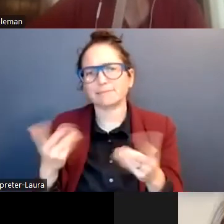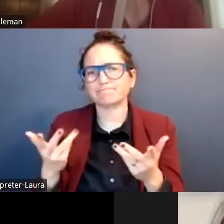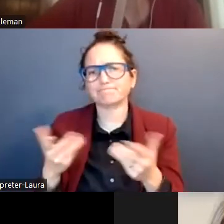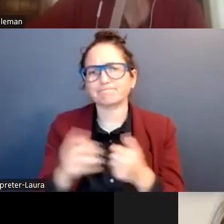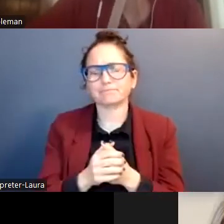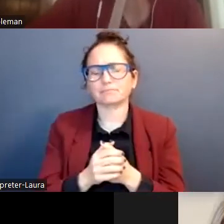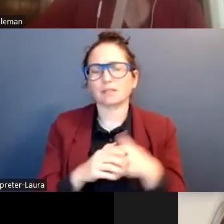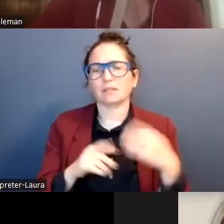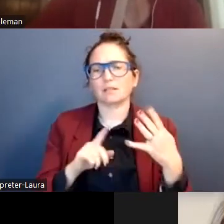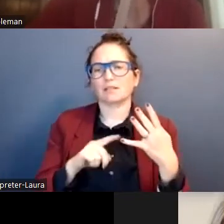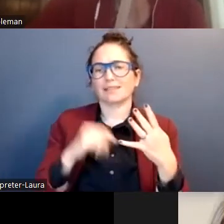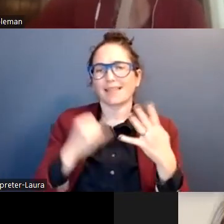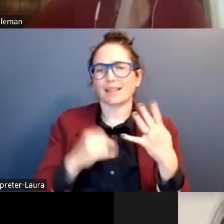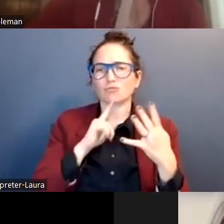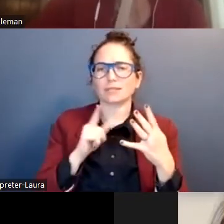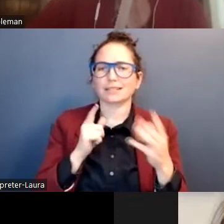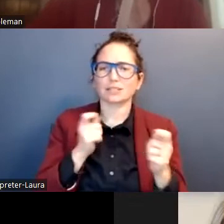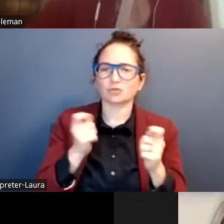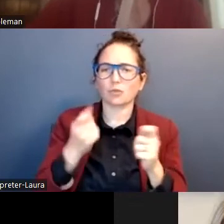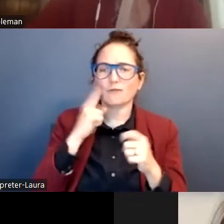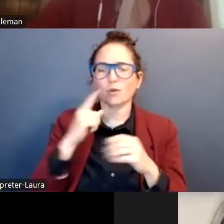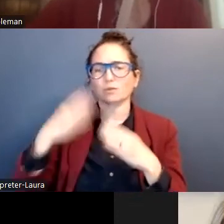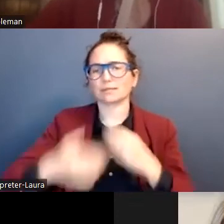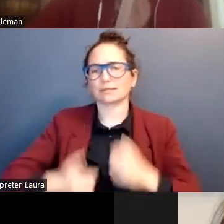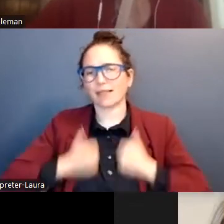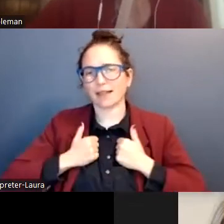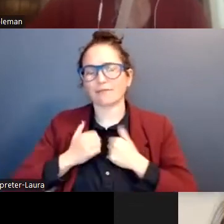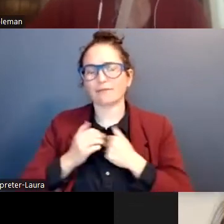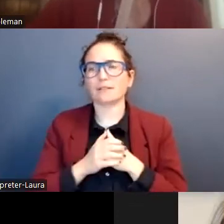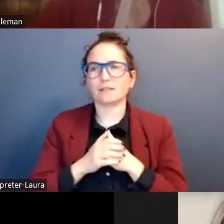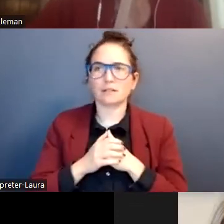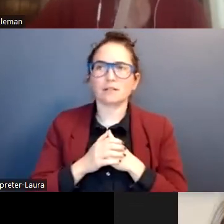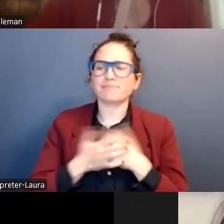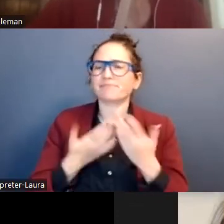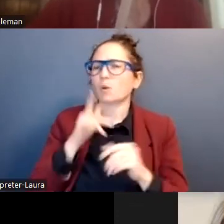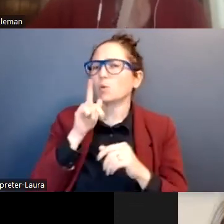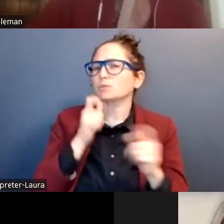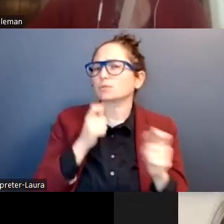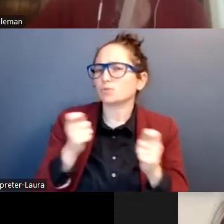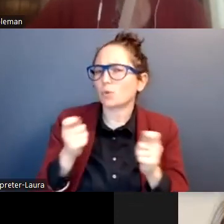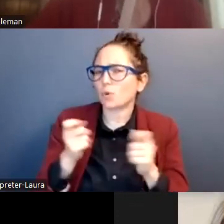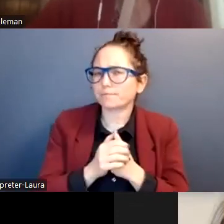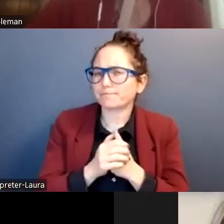is really control of end of life. And again, who is in control? That really will be